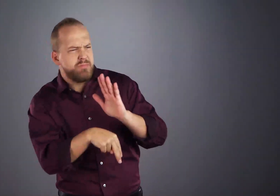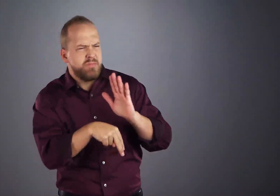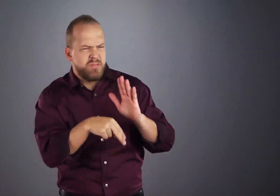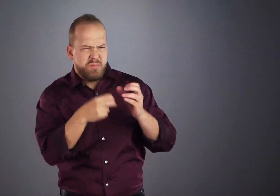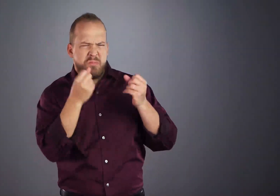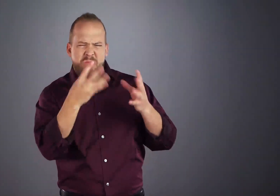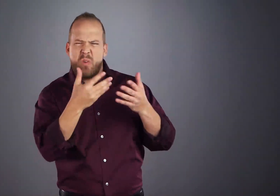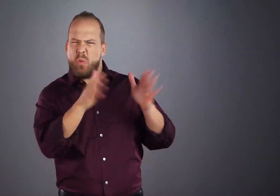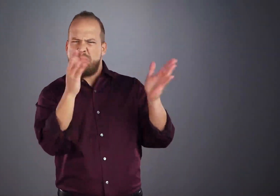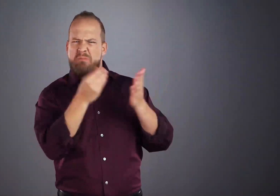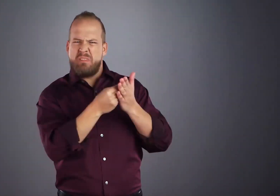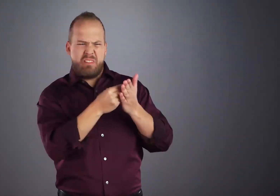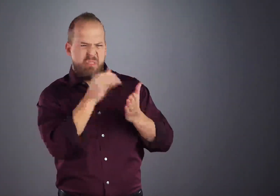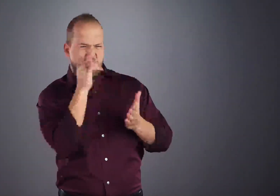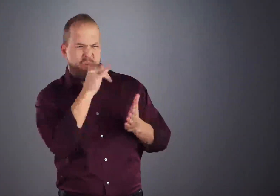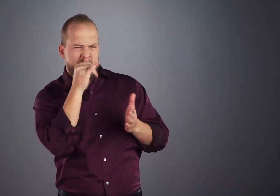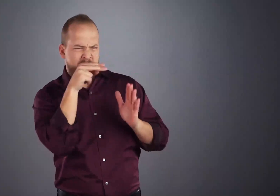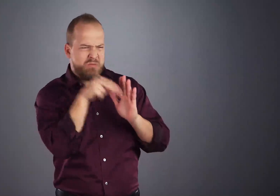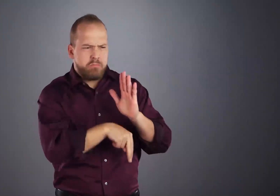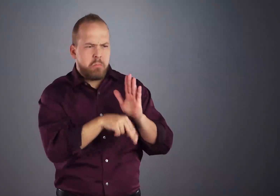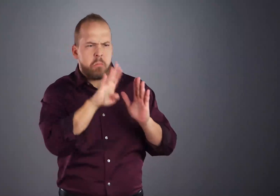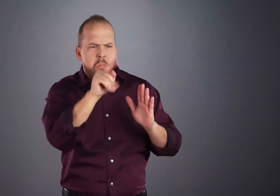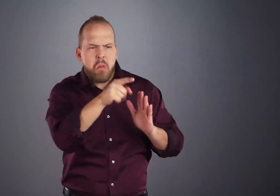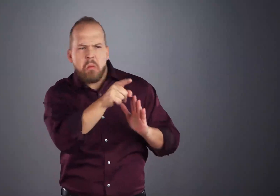Why not I?